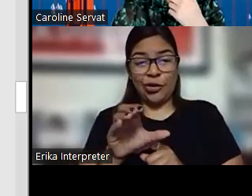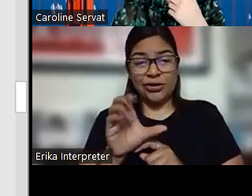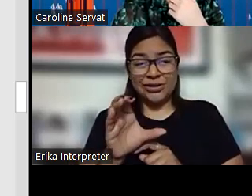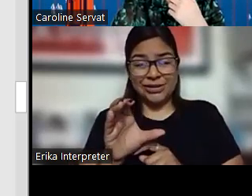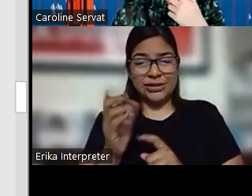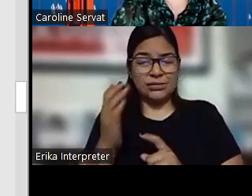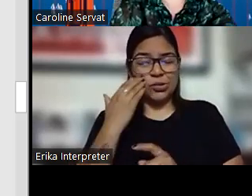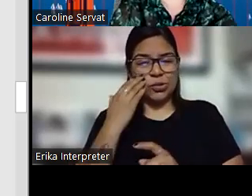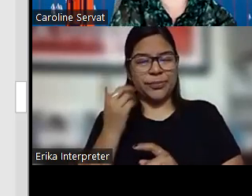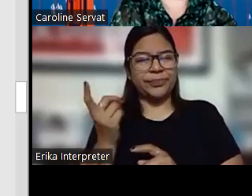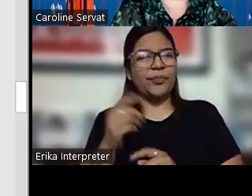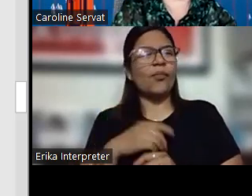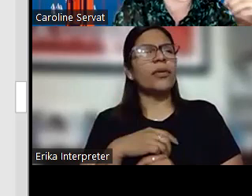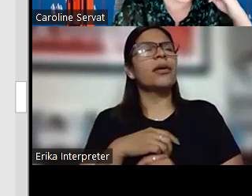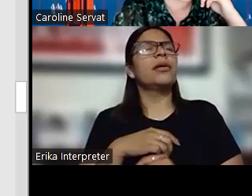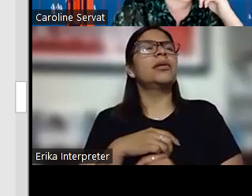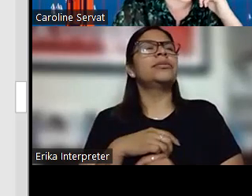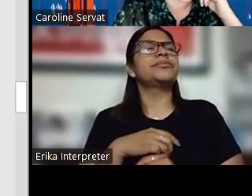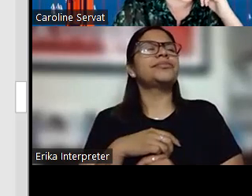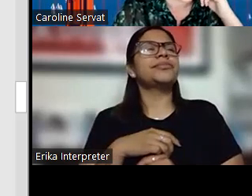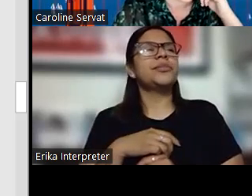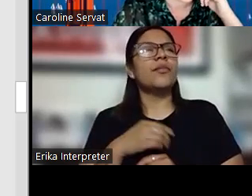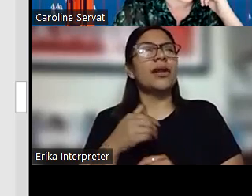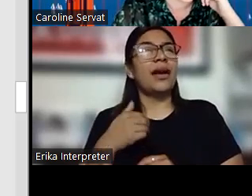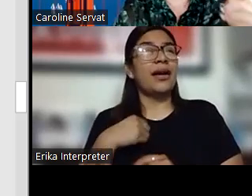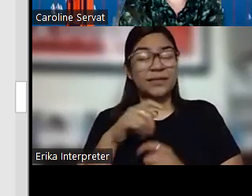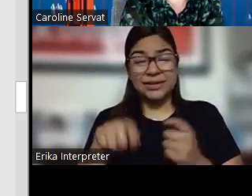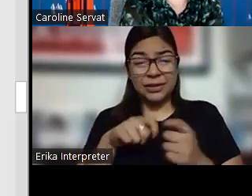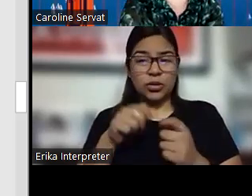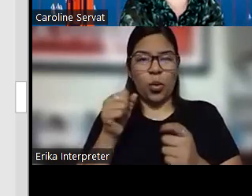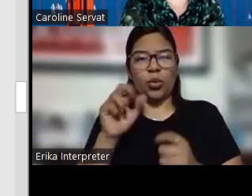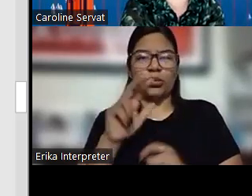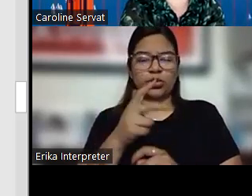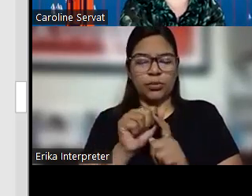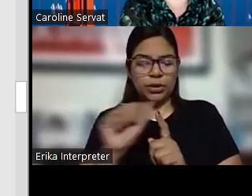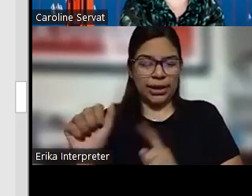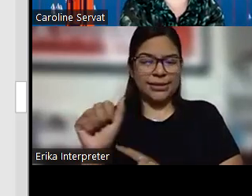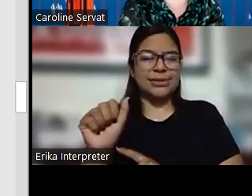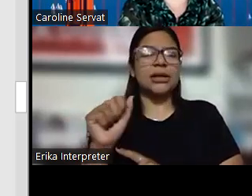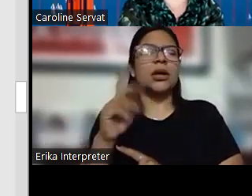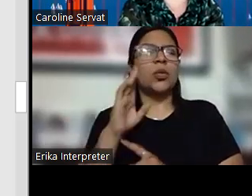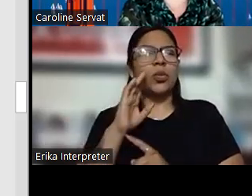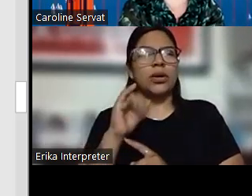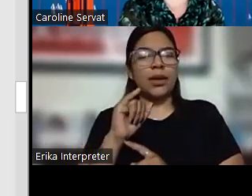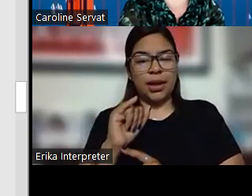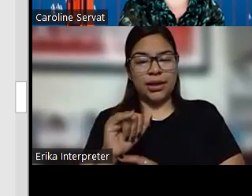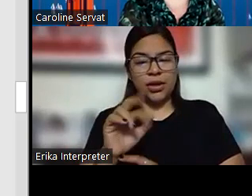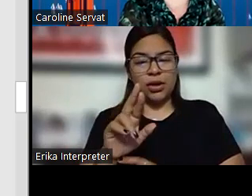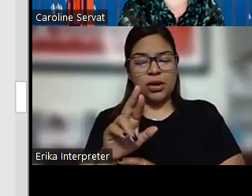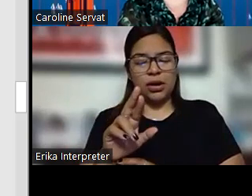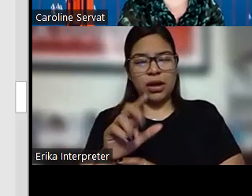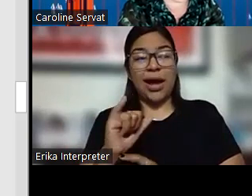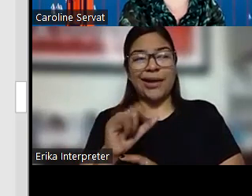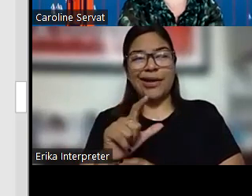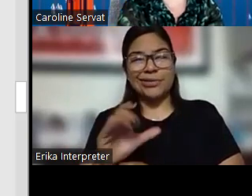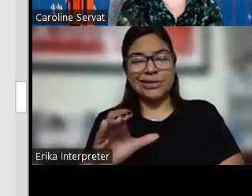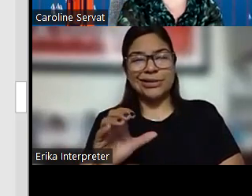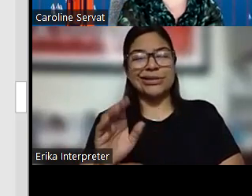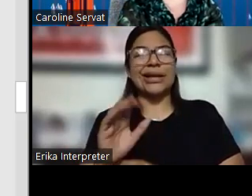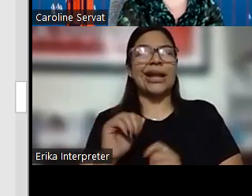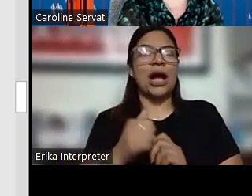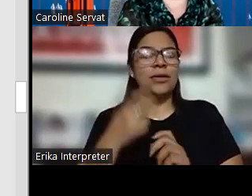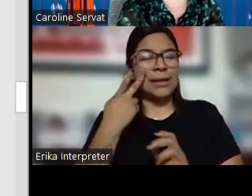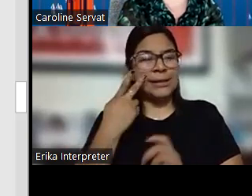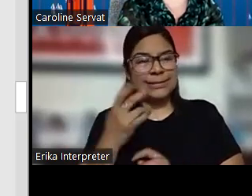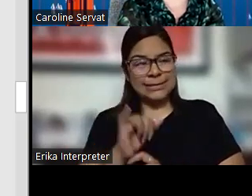you know yeah many adrcs or specifically triaa and ilcs are looking at um calim uh and um you